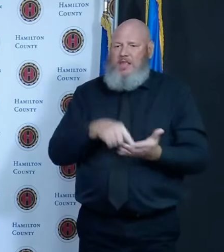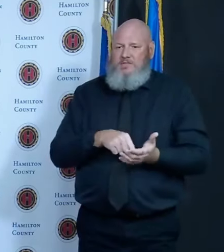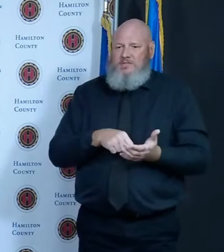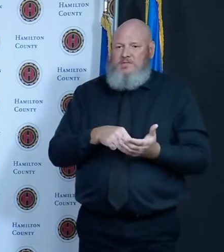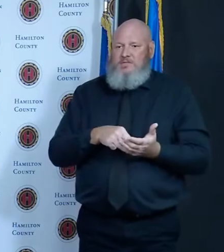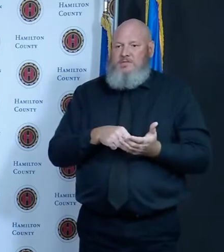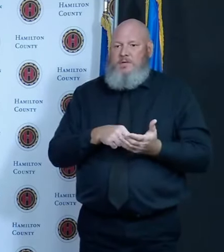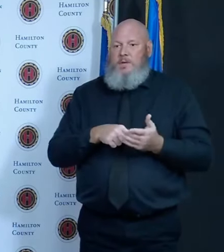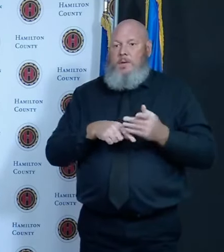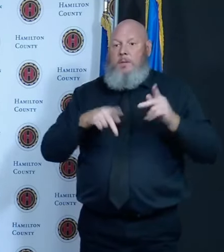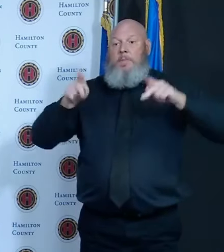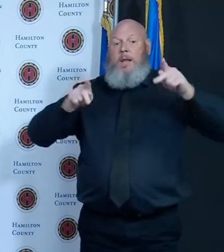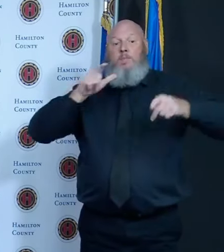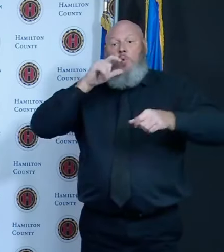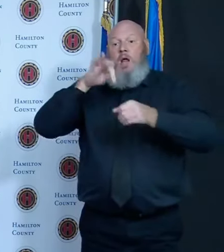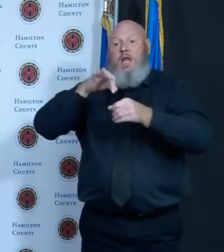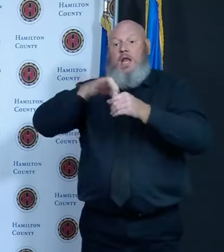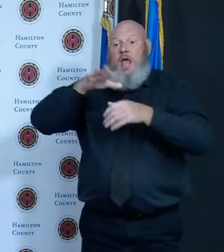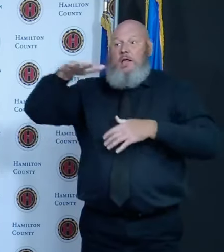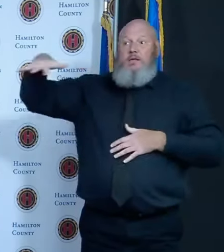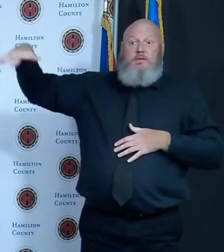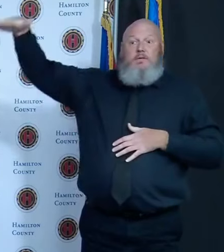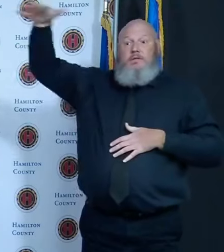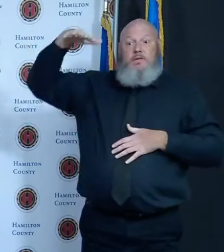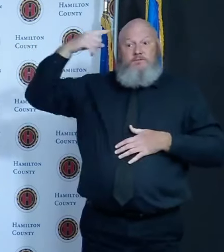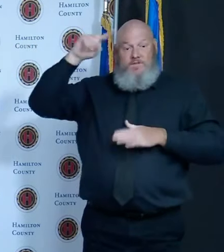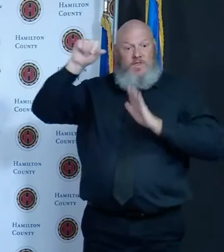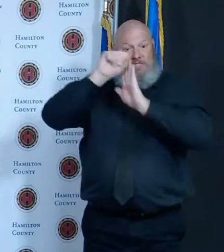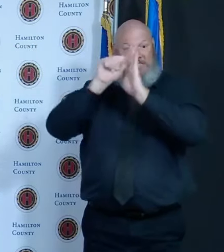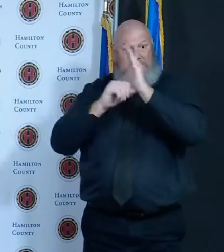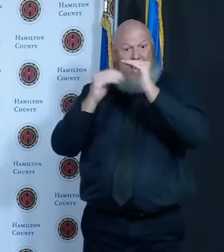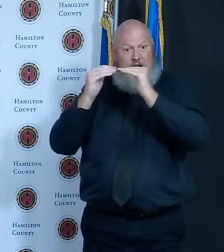them understand that we have some serious expertise here from health